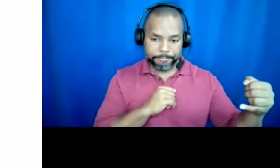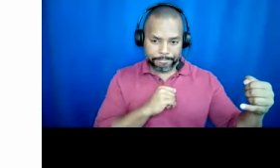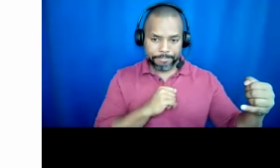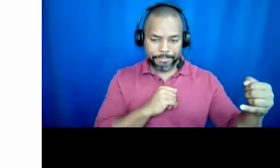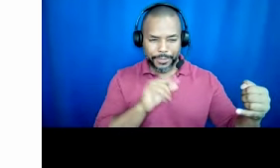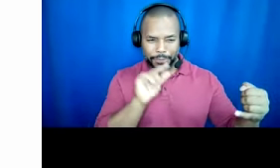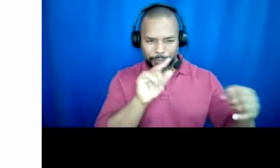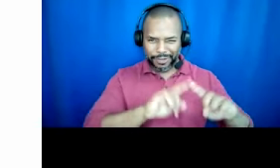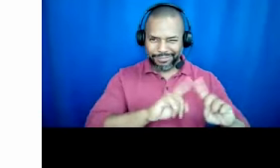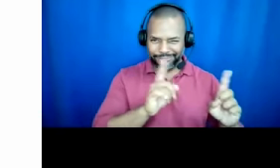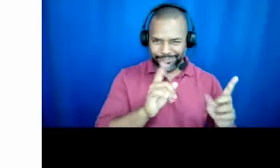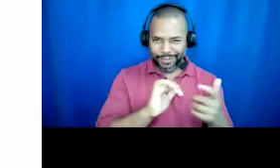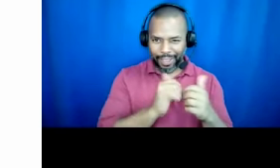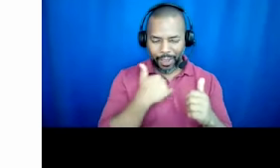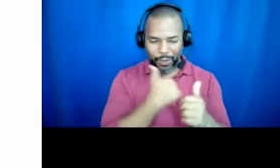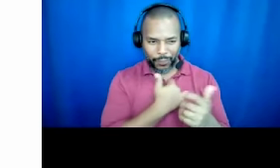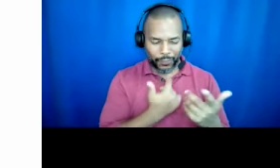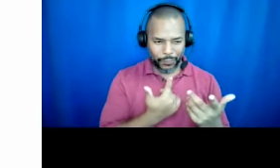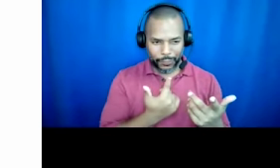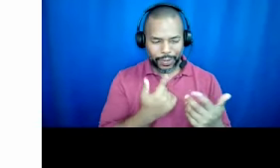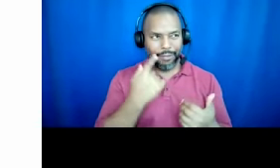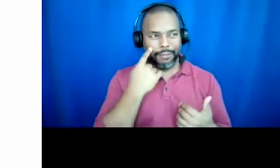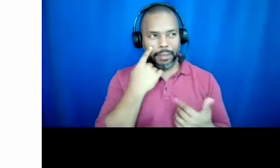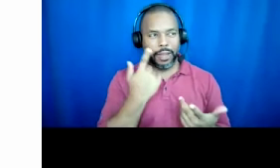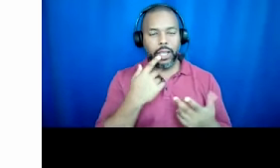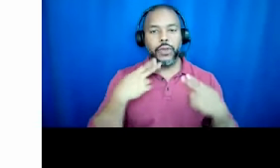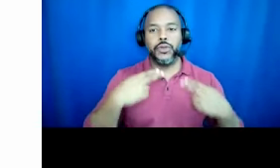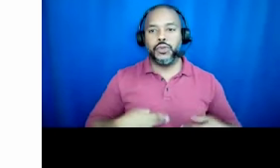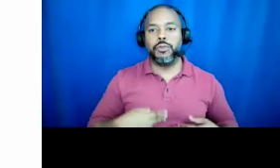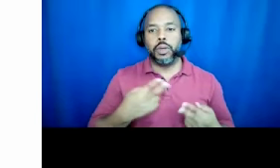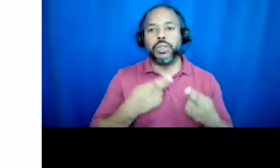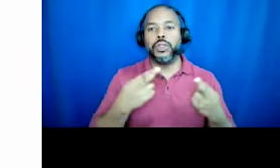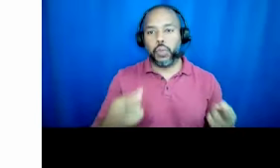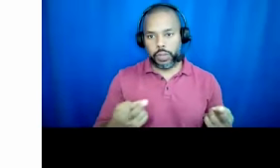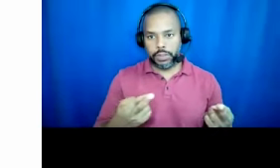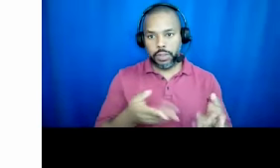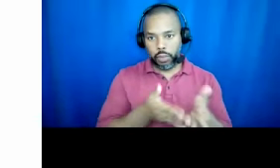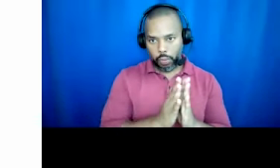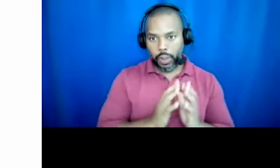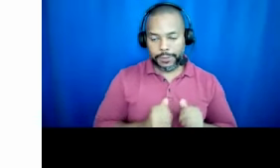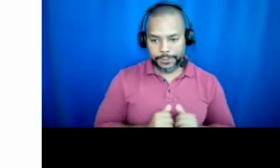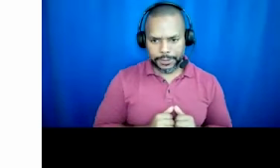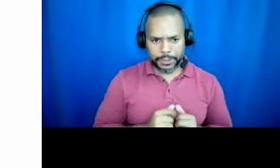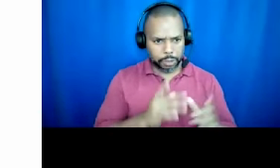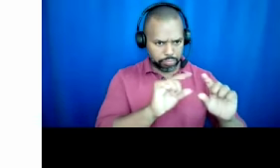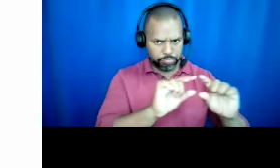in terms of how we think about our human resources request. So this is kind of laid out and it's a little bit tiny.